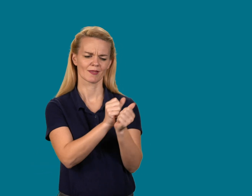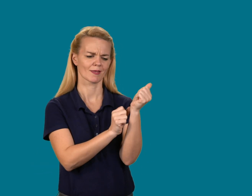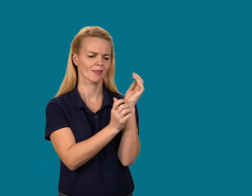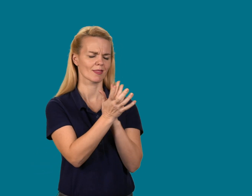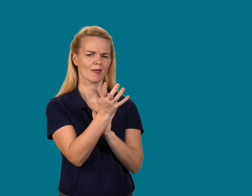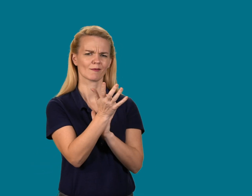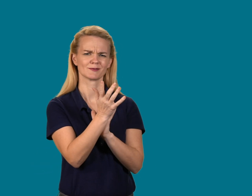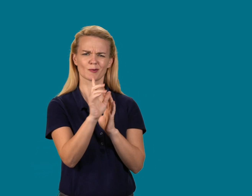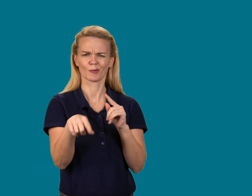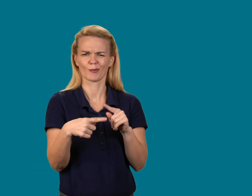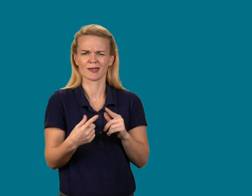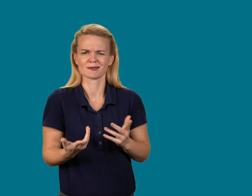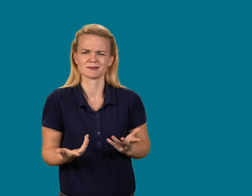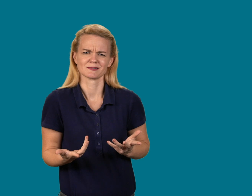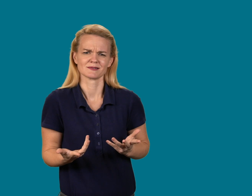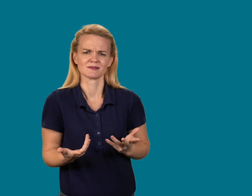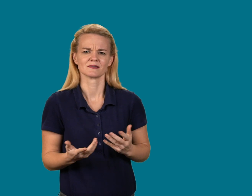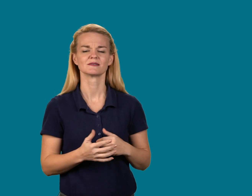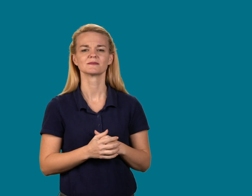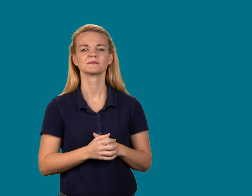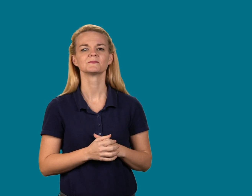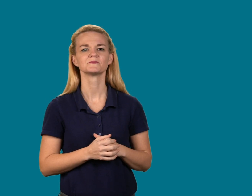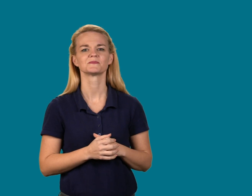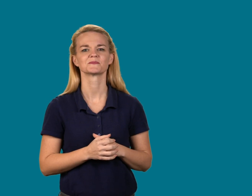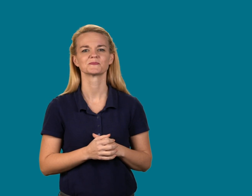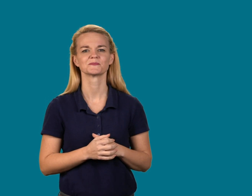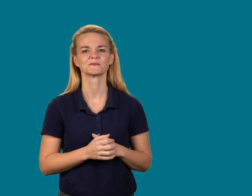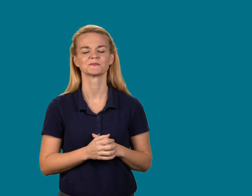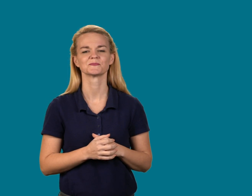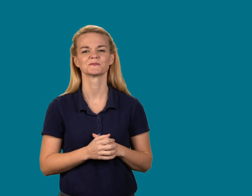Wear gloves when you touch or have contact